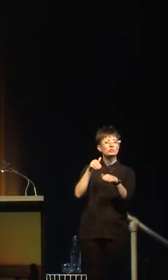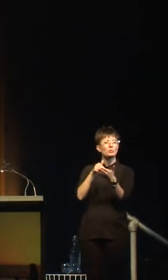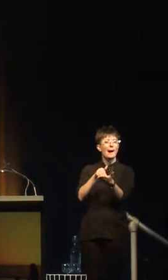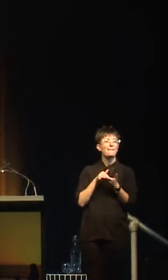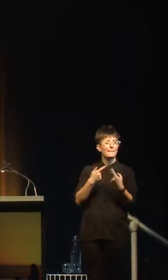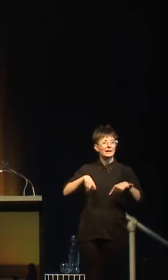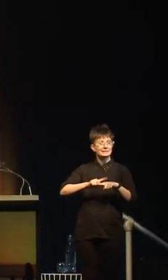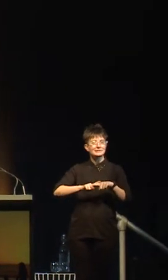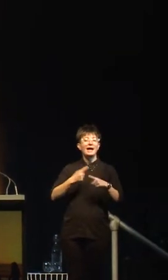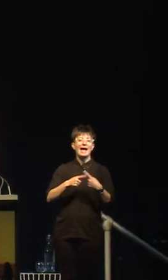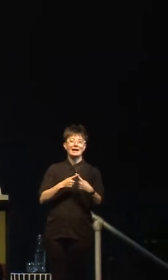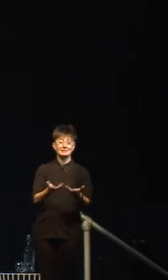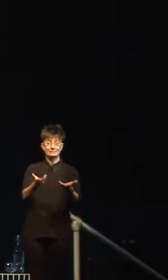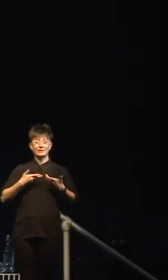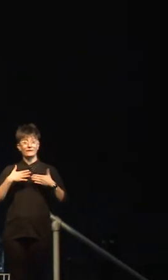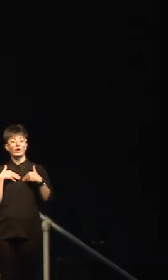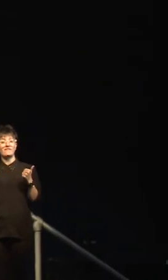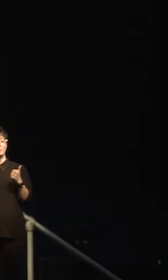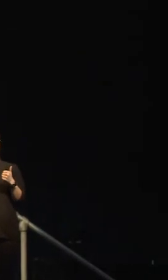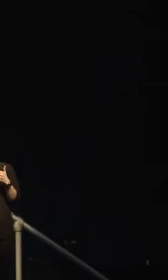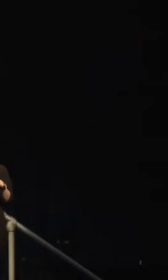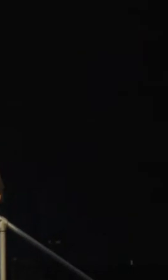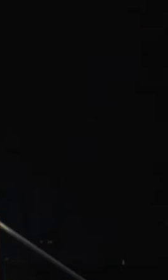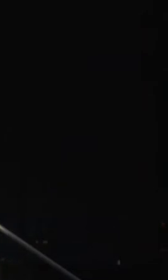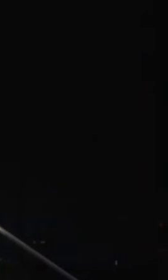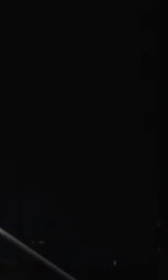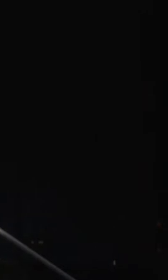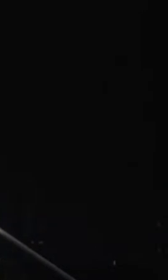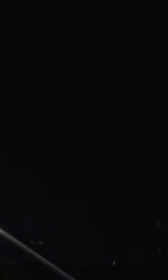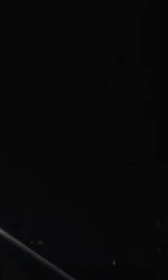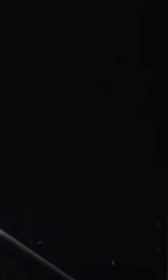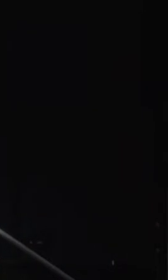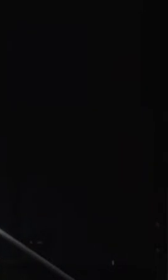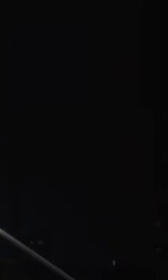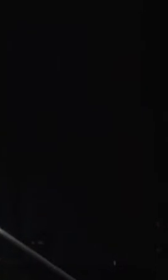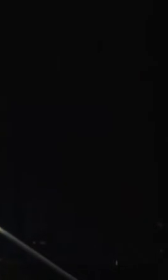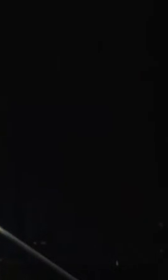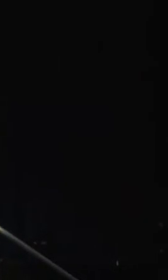on the government to support communities through that transition. So our intention like I said